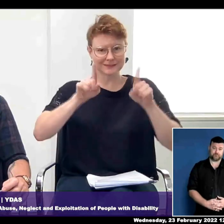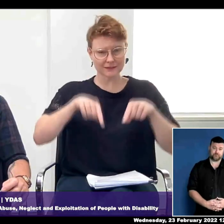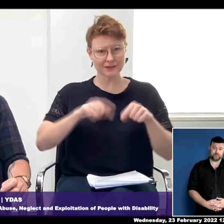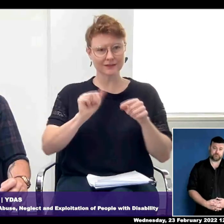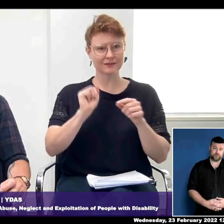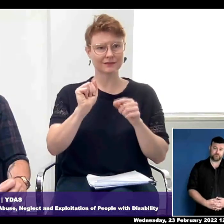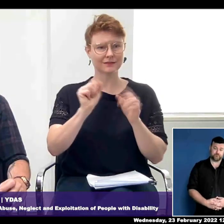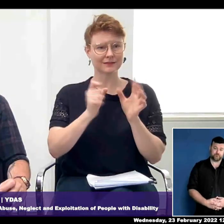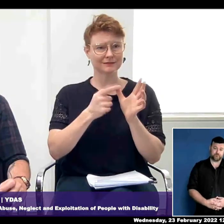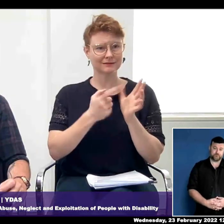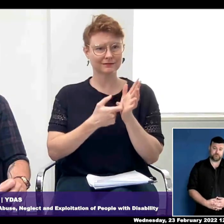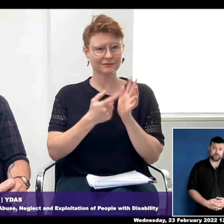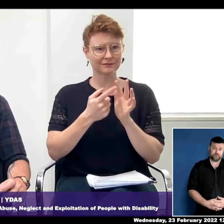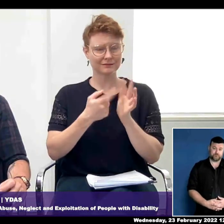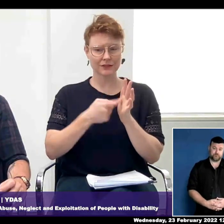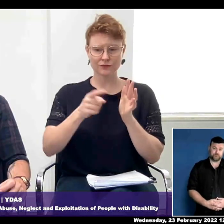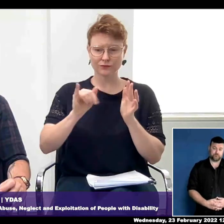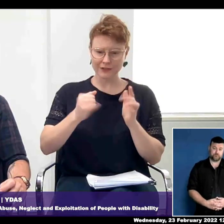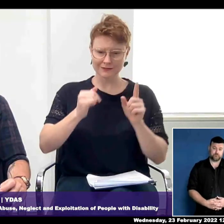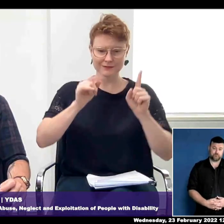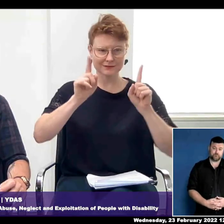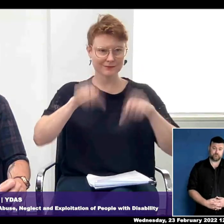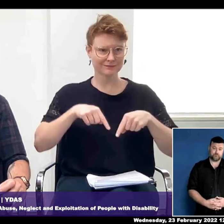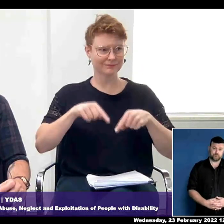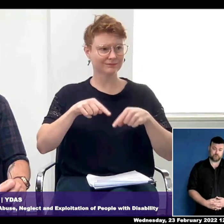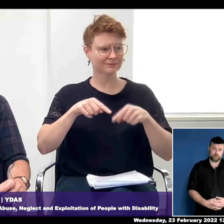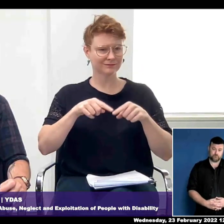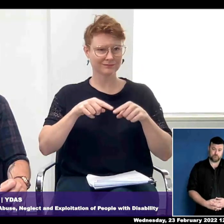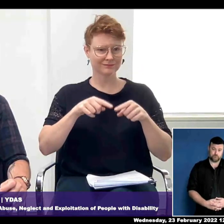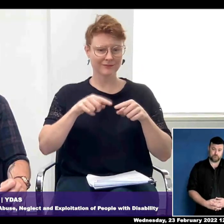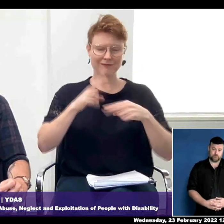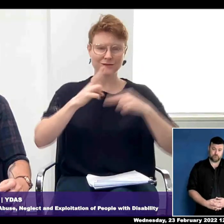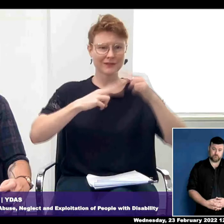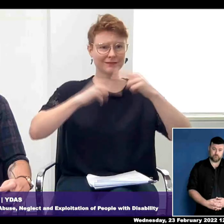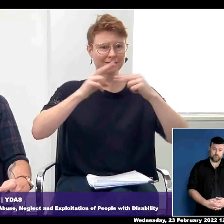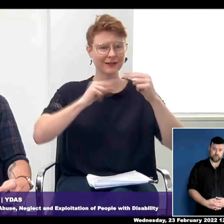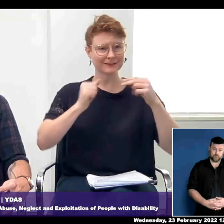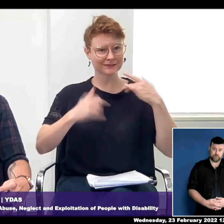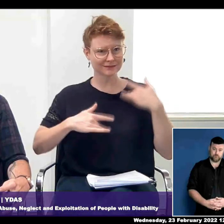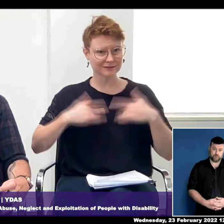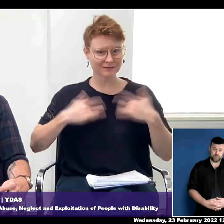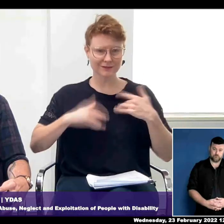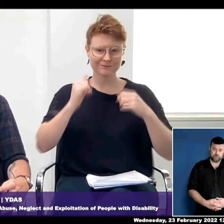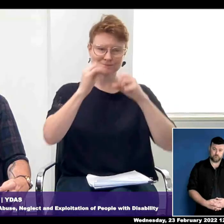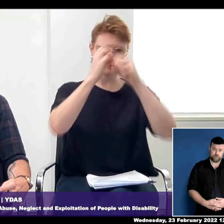acknowledge that these disabled young people are starting out with their career, that